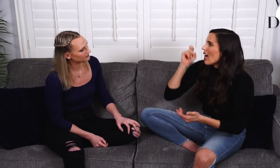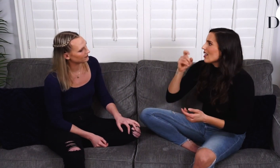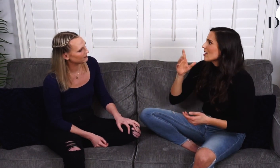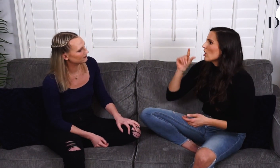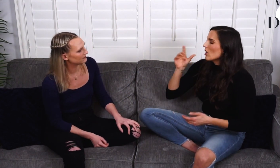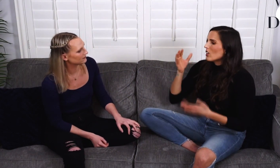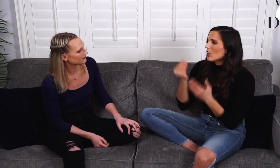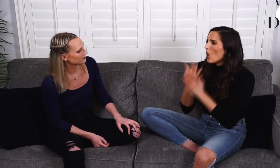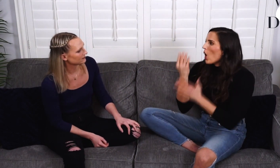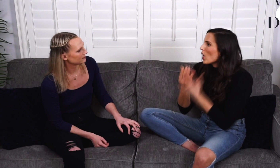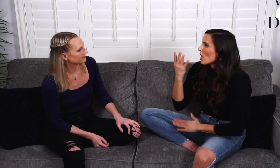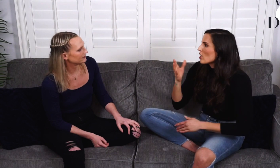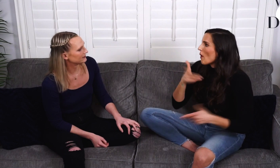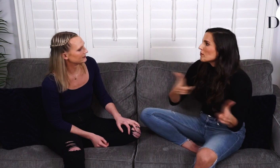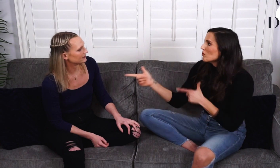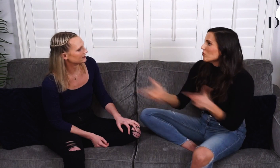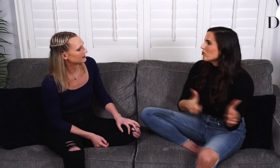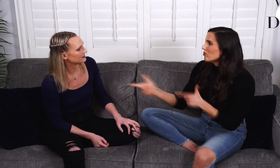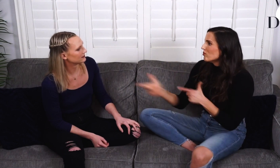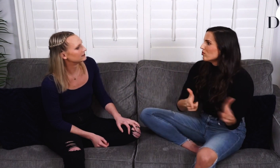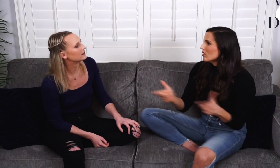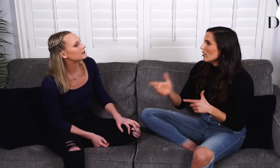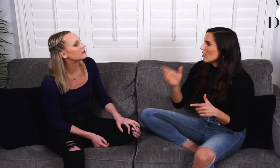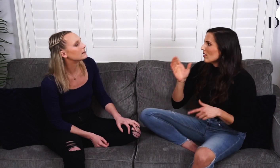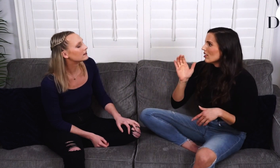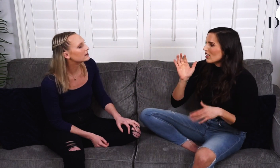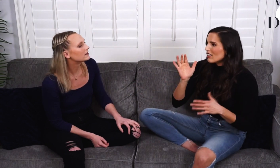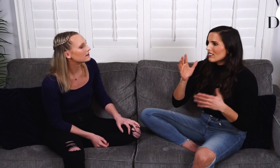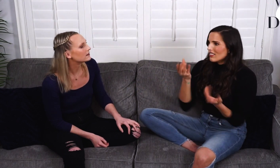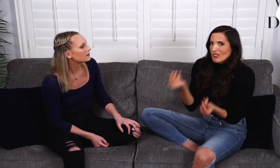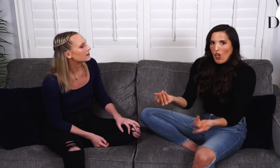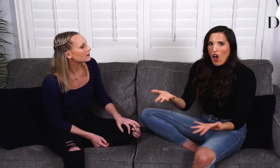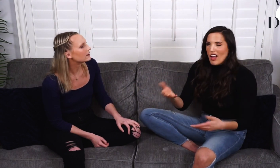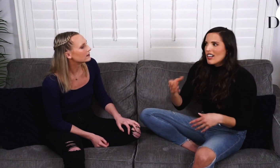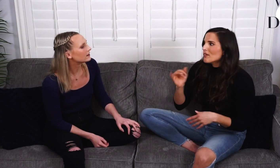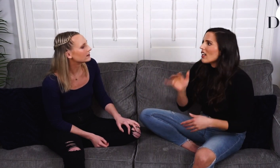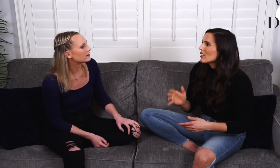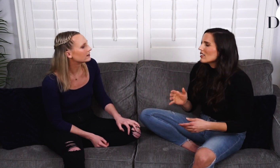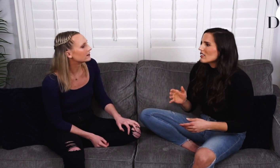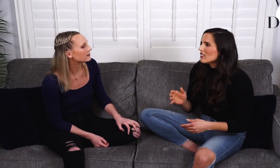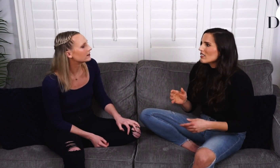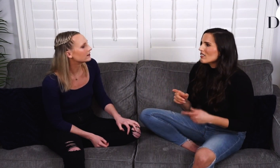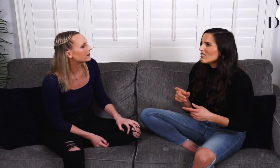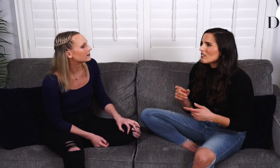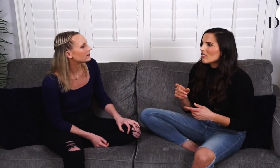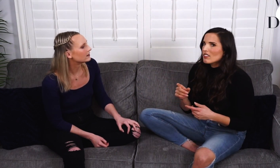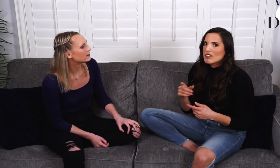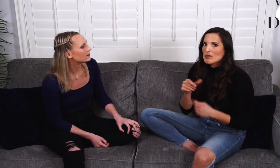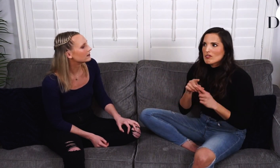because the gardeners are using the leaf blower to blow the streets and the lawn.” And I'm like, “But